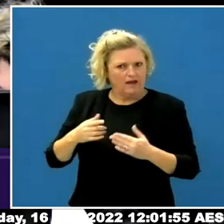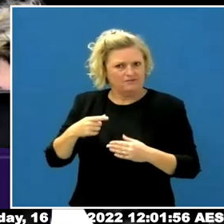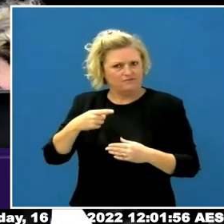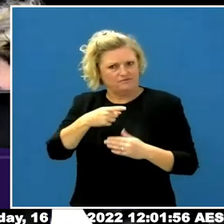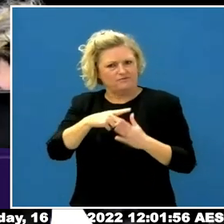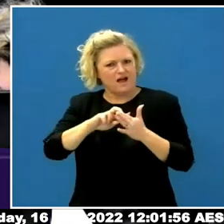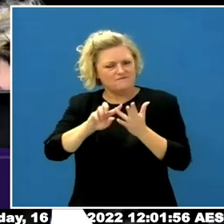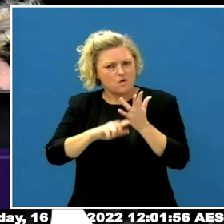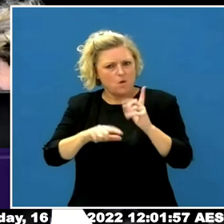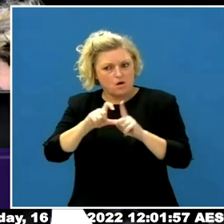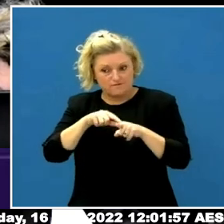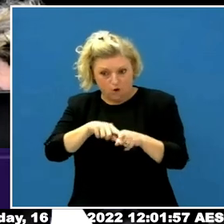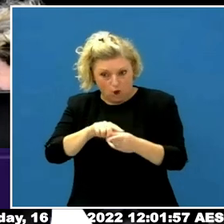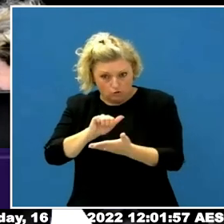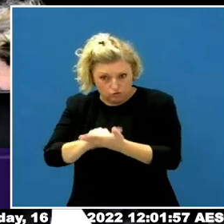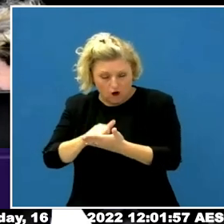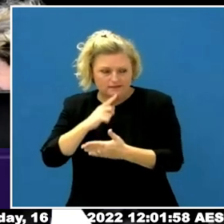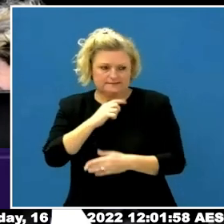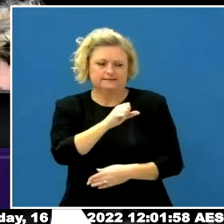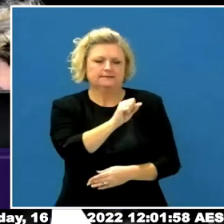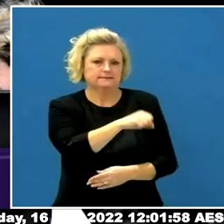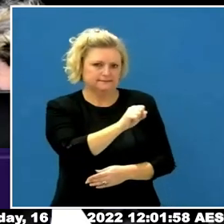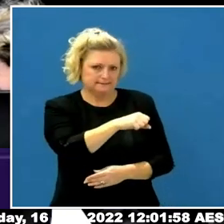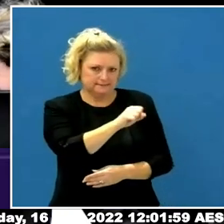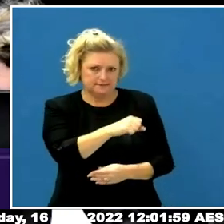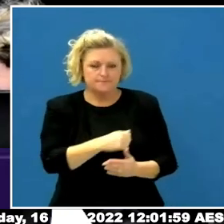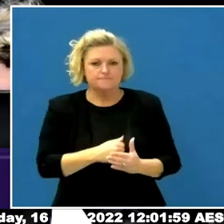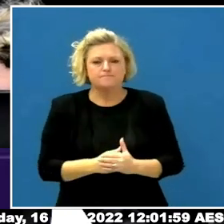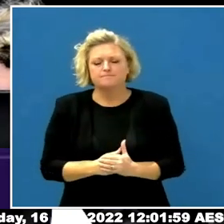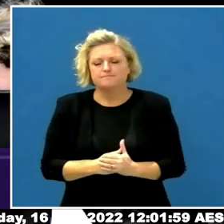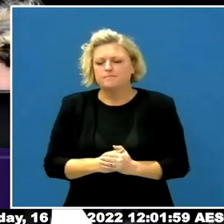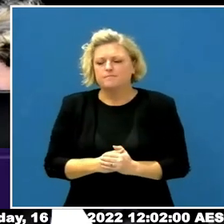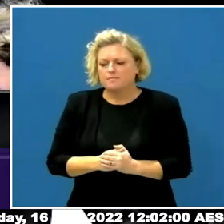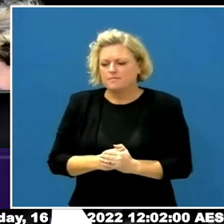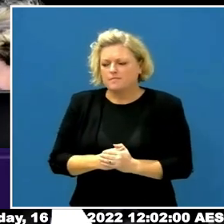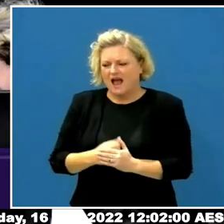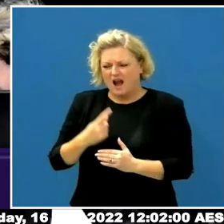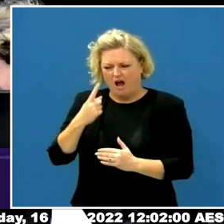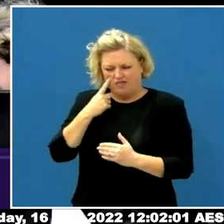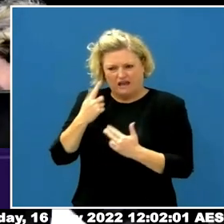We've also touched upon this, I think. Another concern you had was quoting invoicing -